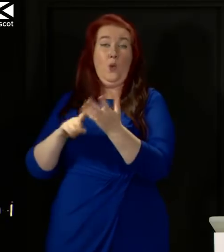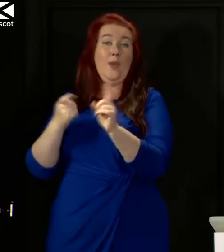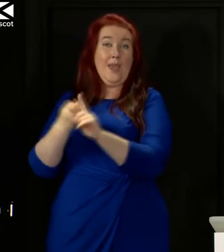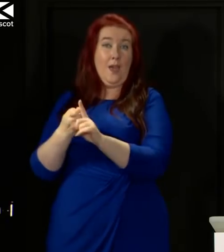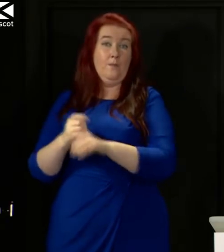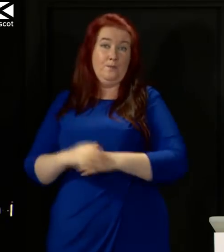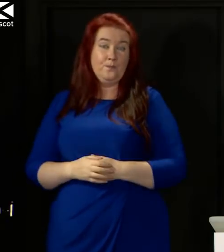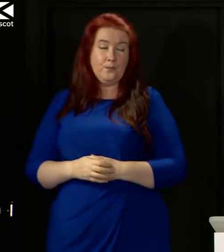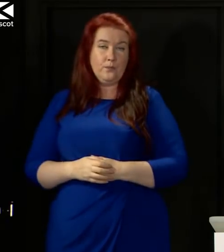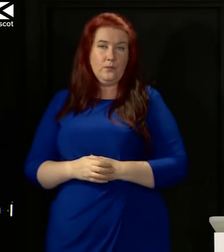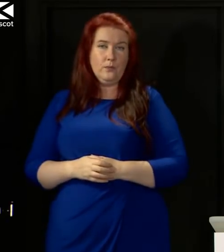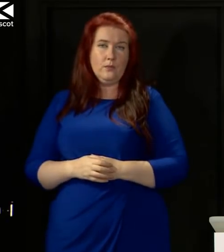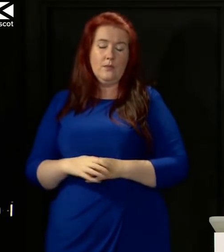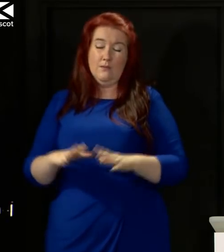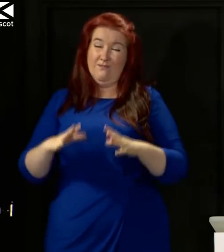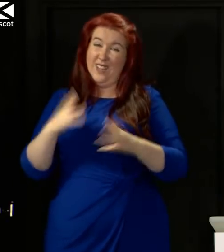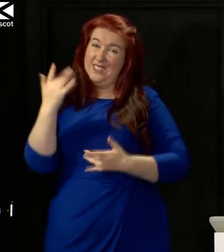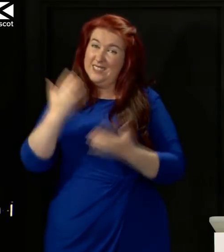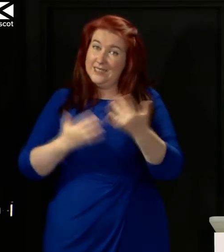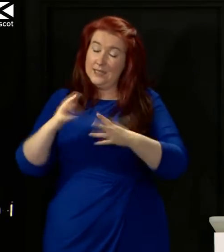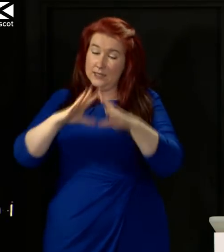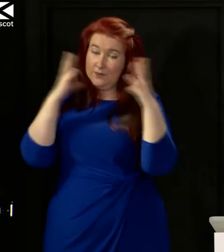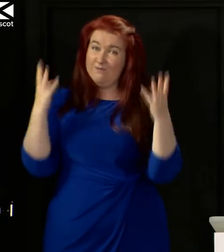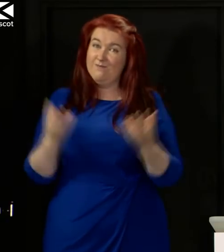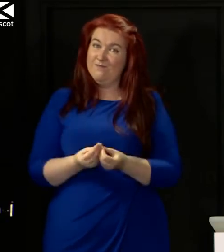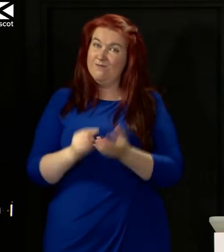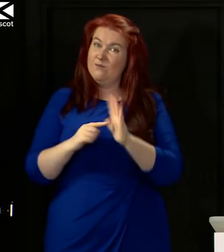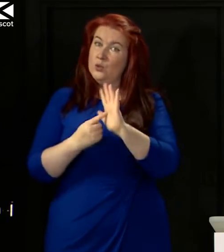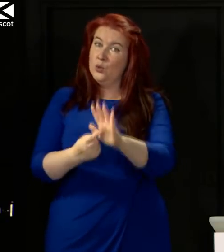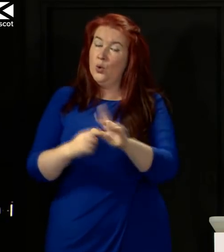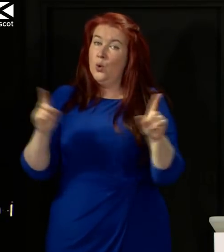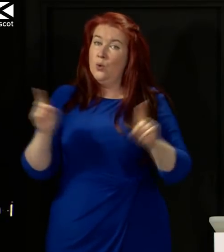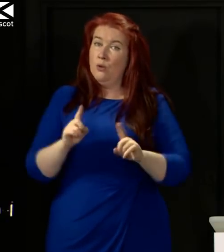However what all of this data undoubtedly demonstrates is that dealing with the public